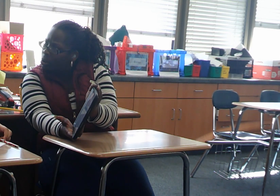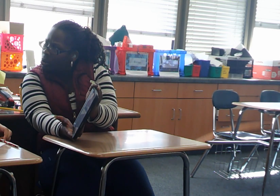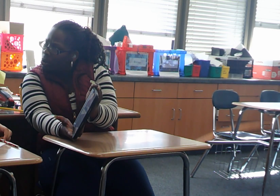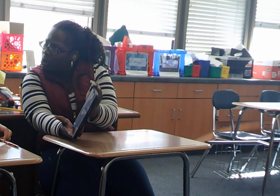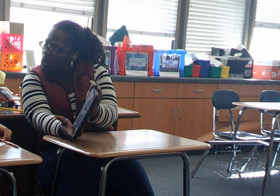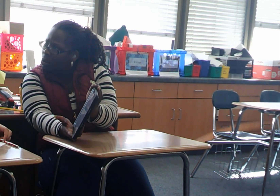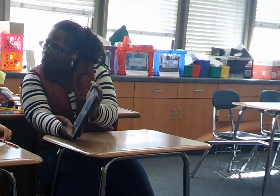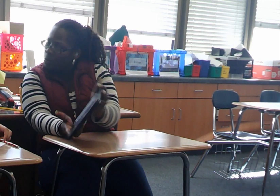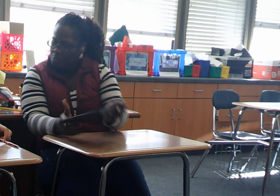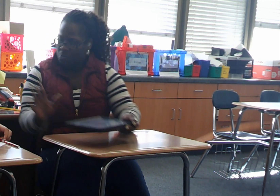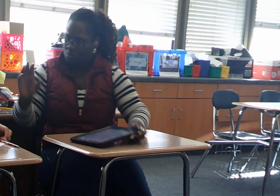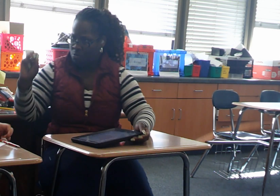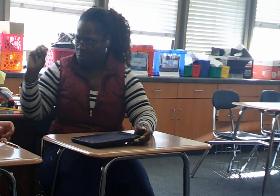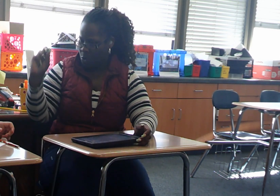Gametes.